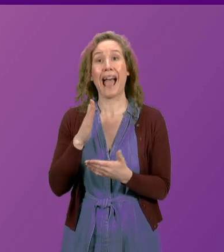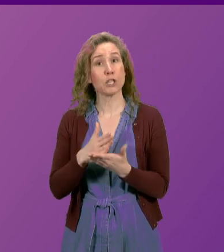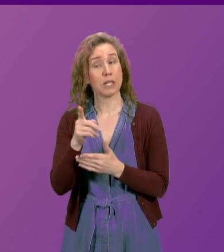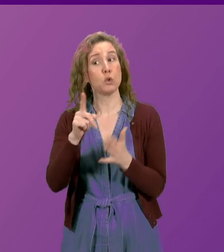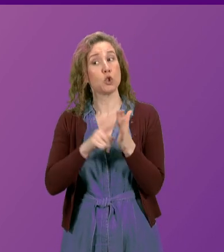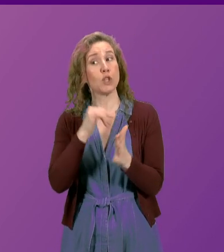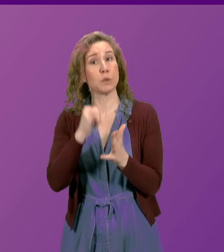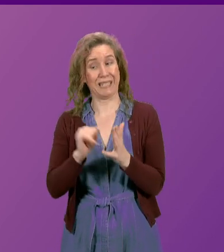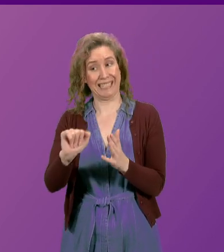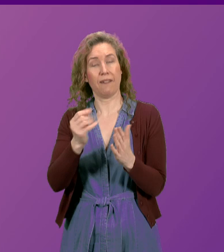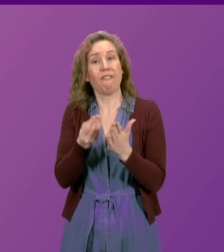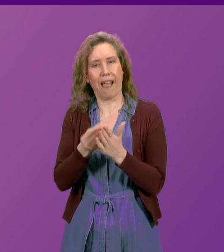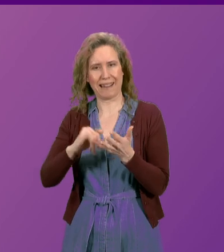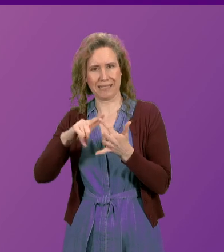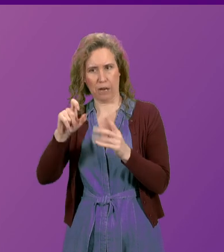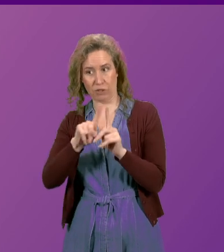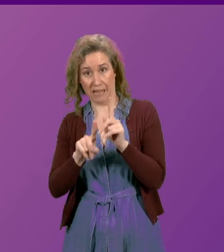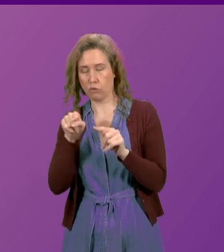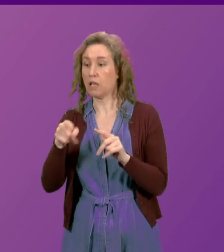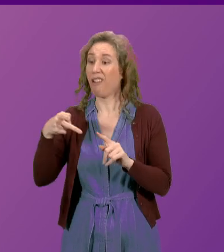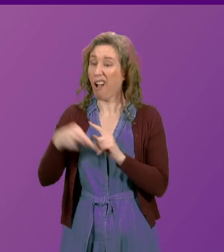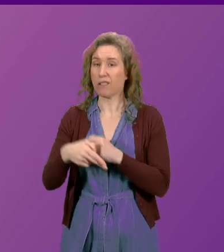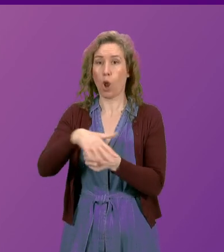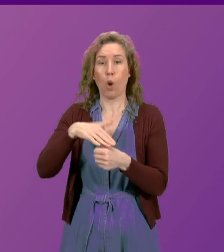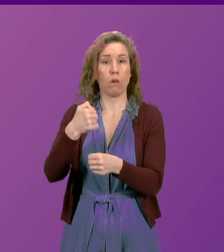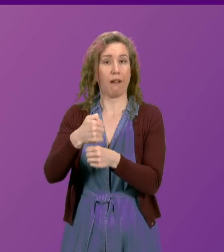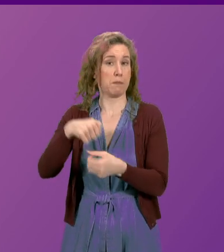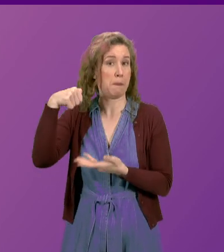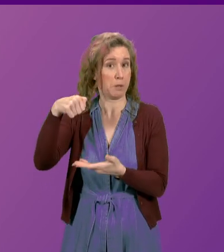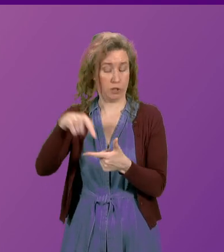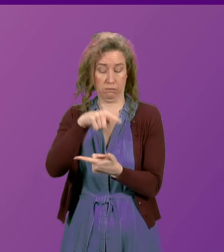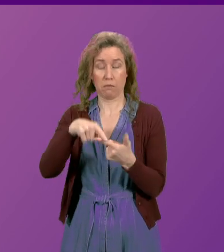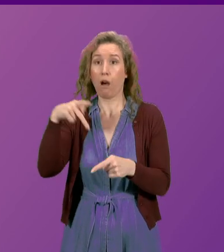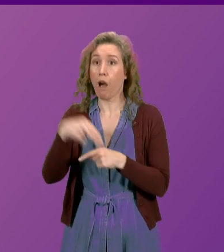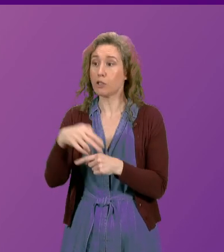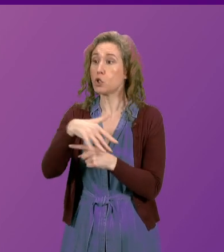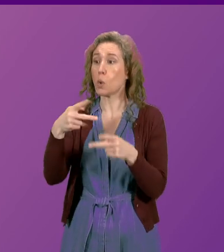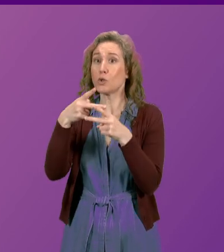as finance secretary, who cut local government and social care budgets across the country,